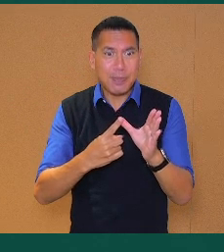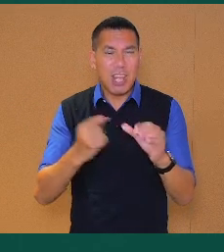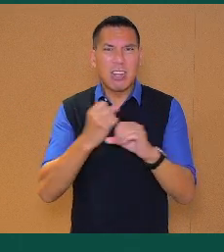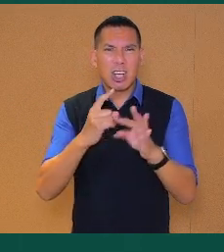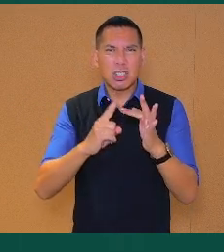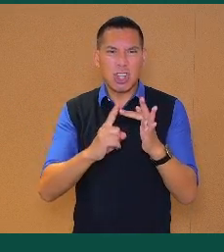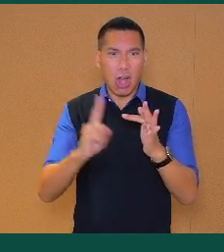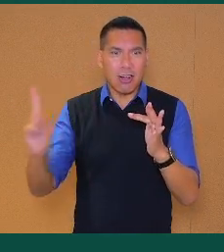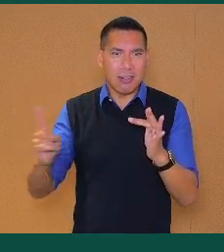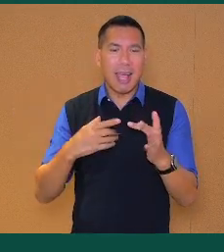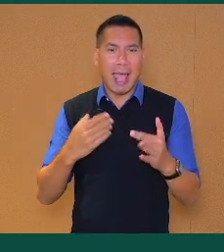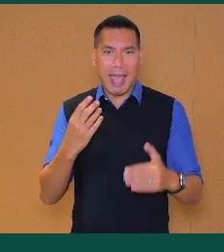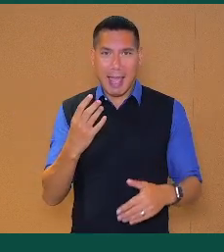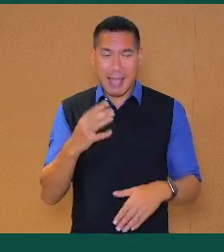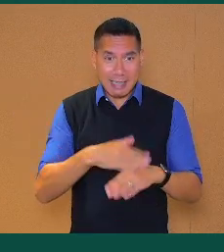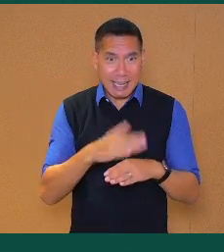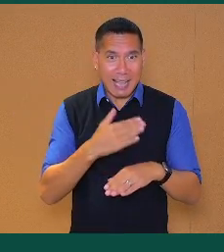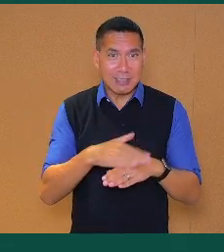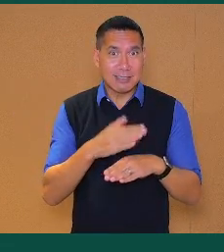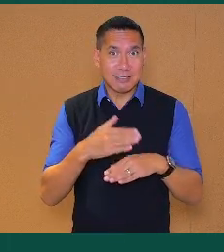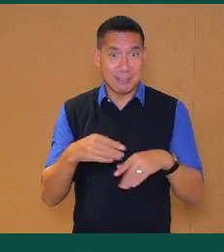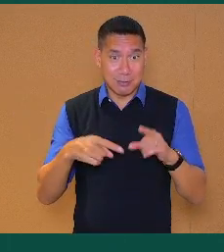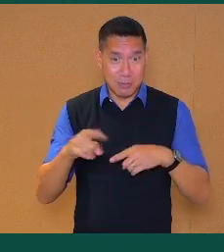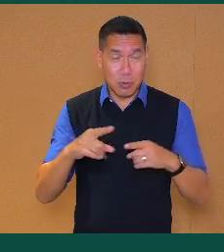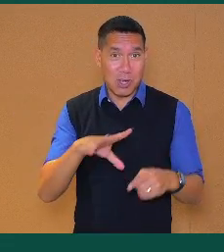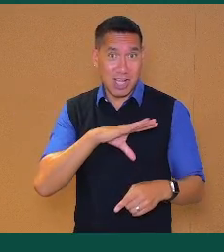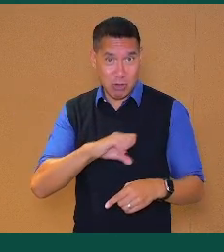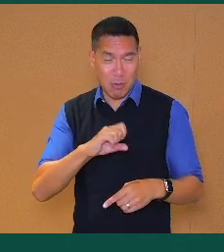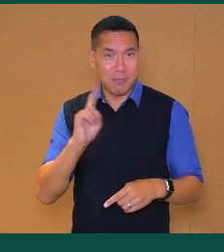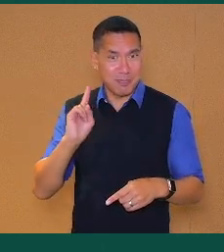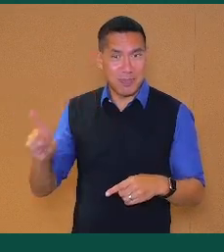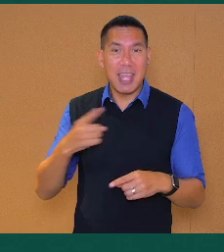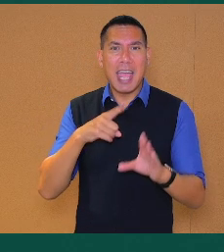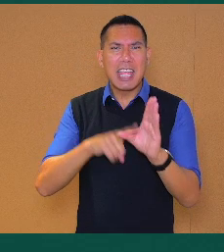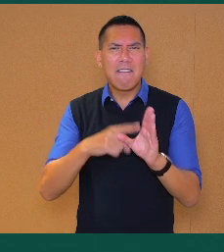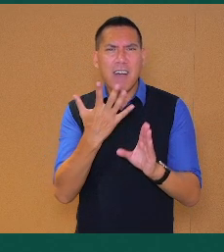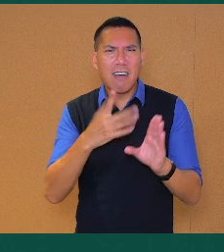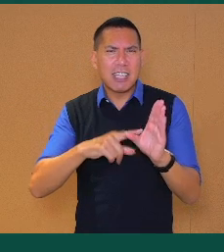Heroes empowers Year 5 and 6 students in Geelong to improve their health and wellbeing across a range of areas including physical activity, healthy eating, and mental